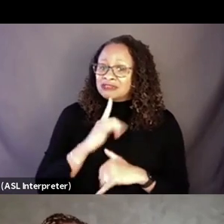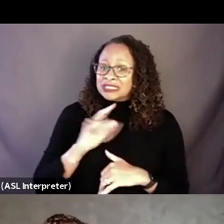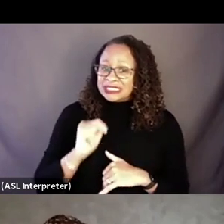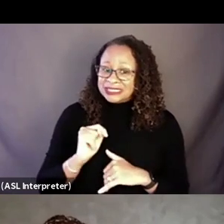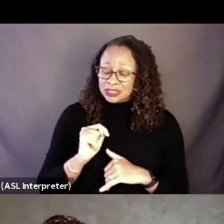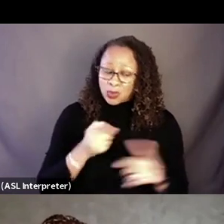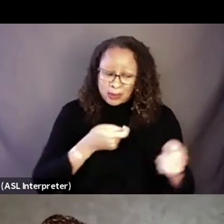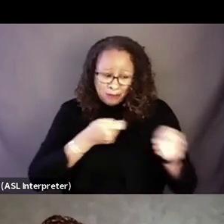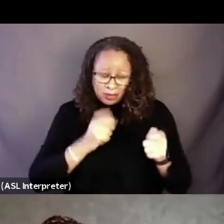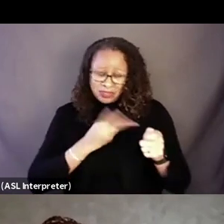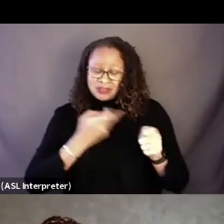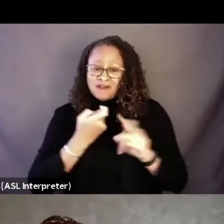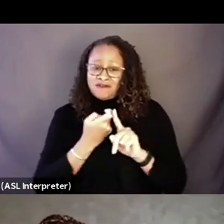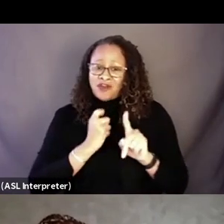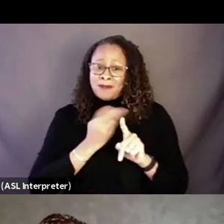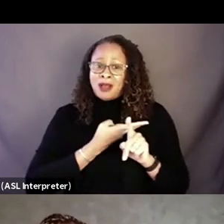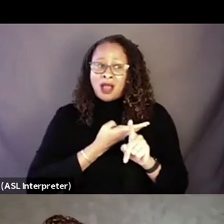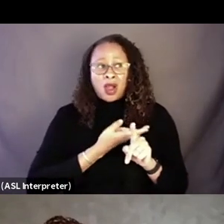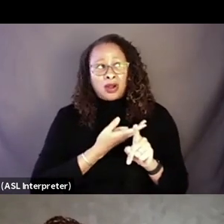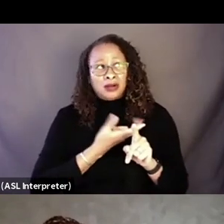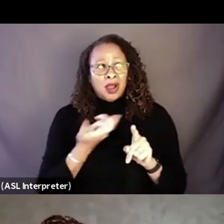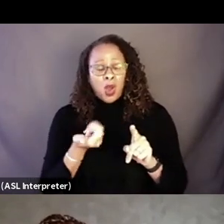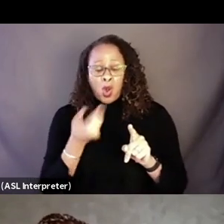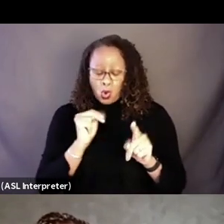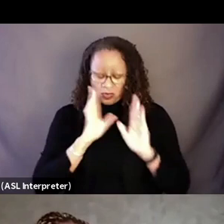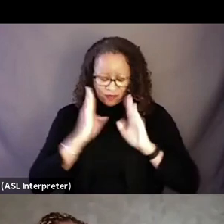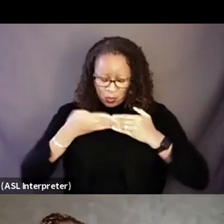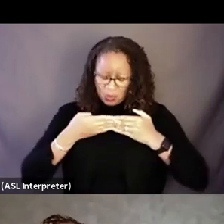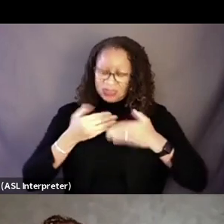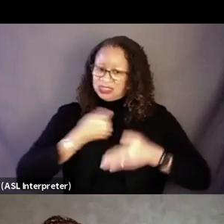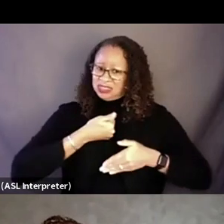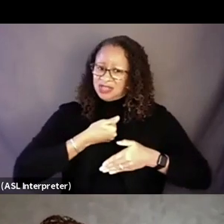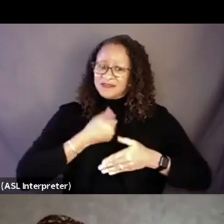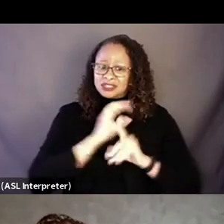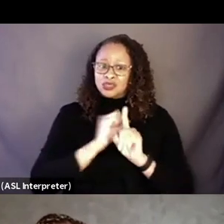and shows us a more panoramic view of what's going on what humanity's going through,